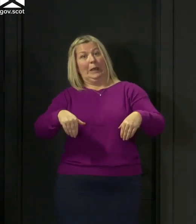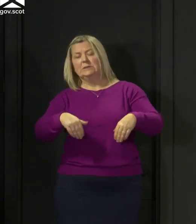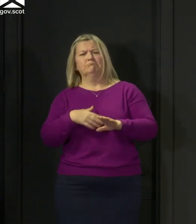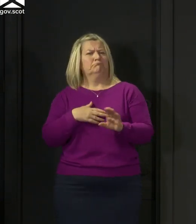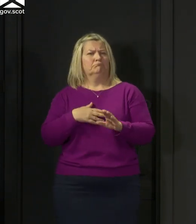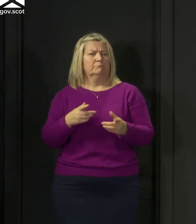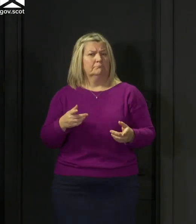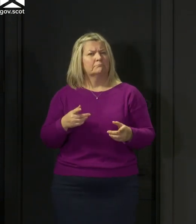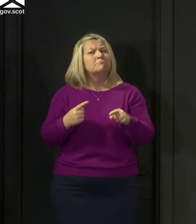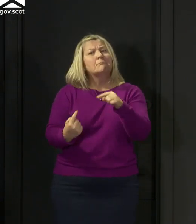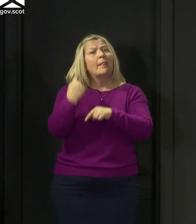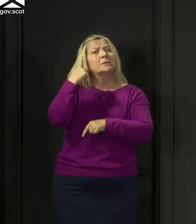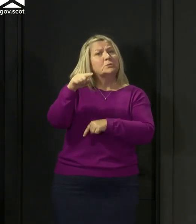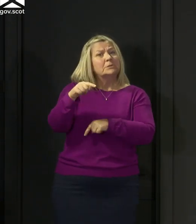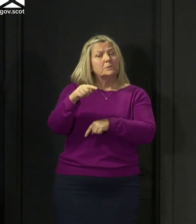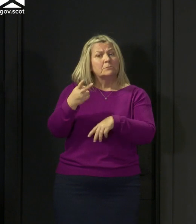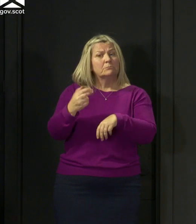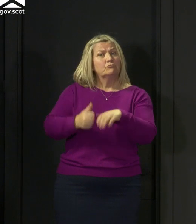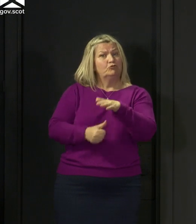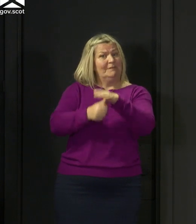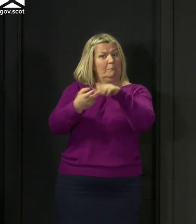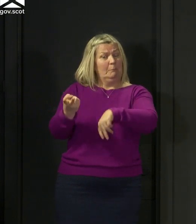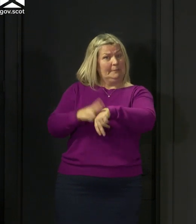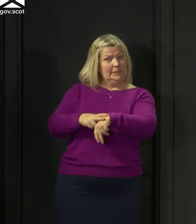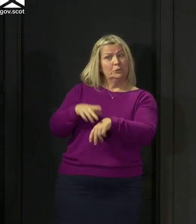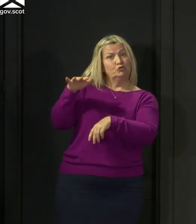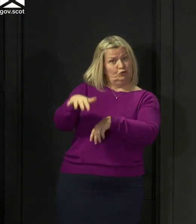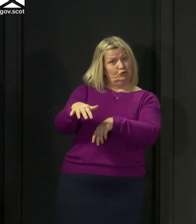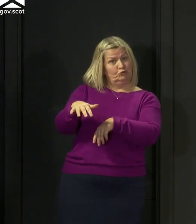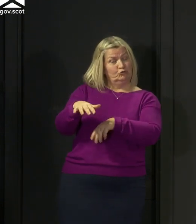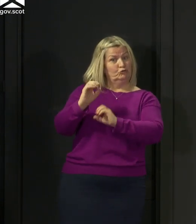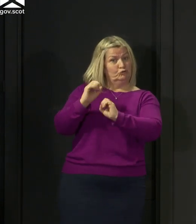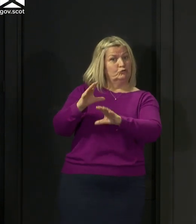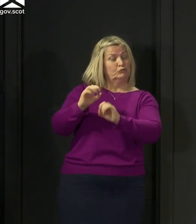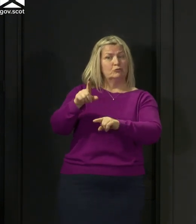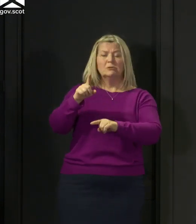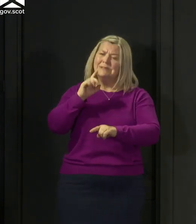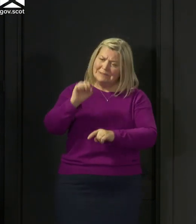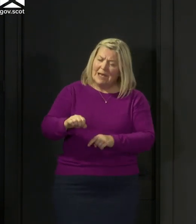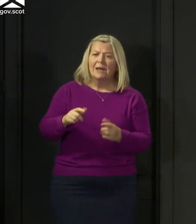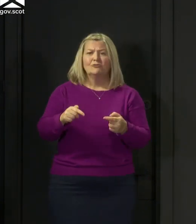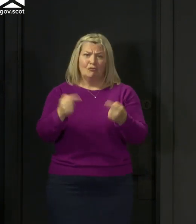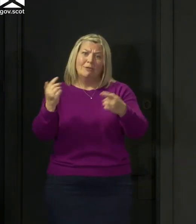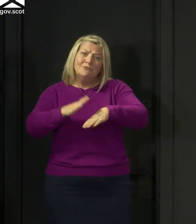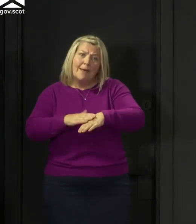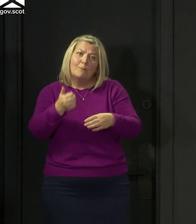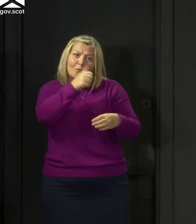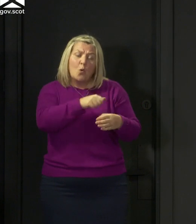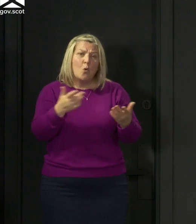the daily update saying, yes, of course, these things may always increase the scale of the challenge that police are facing with, but he didn't think there was any fundamental